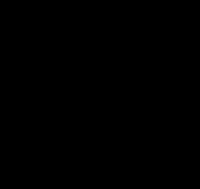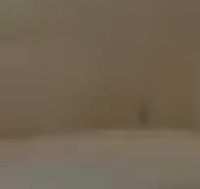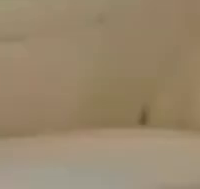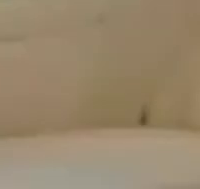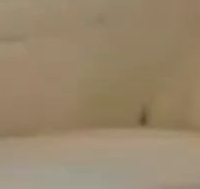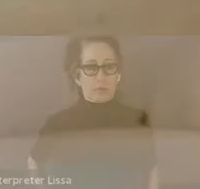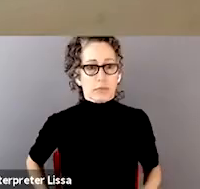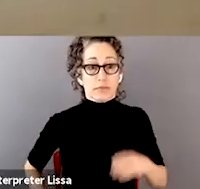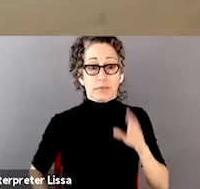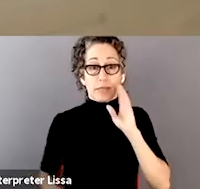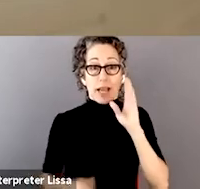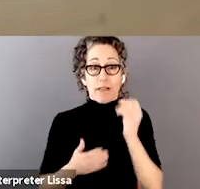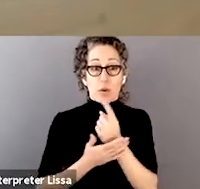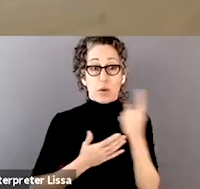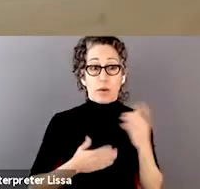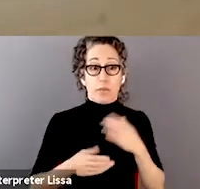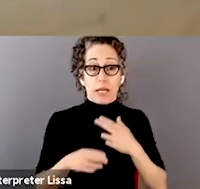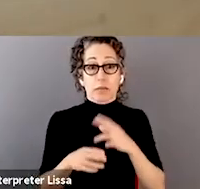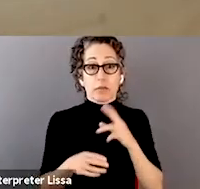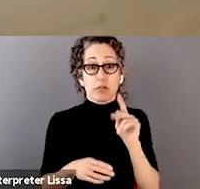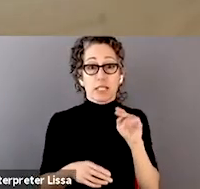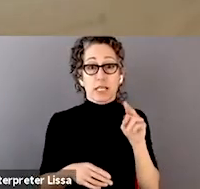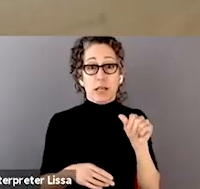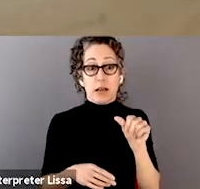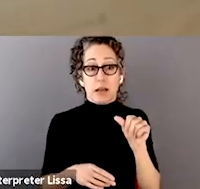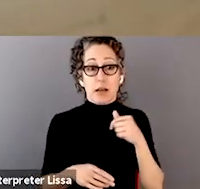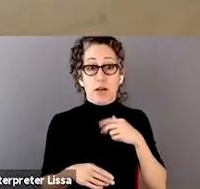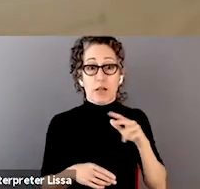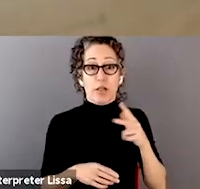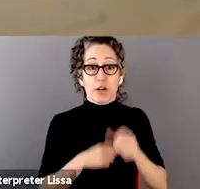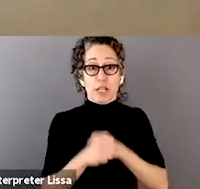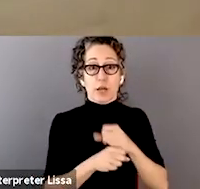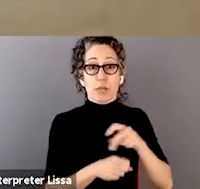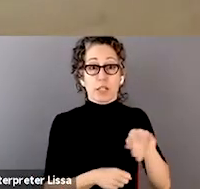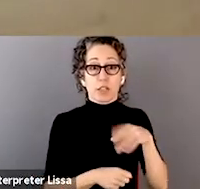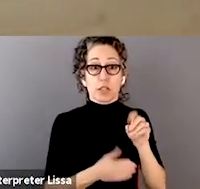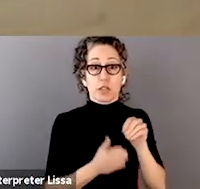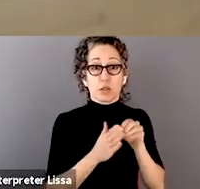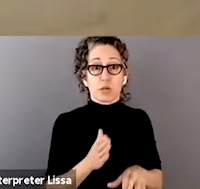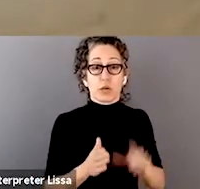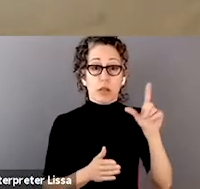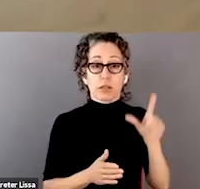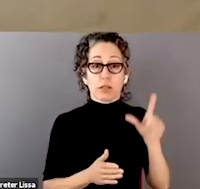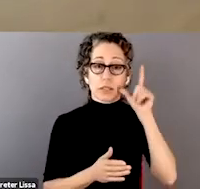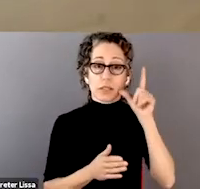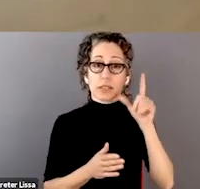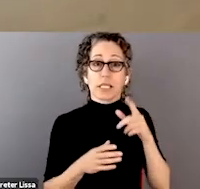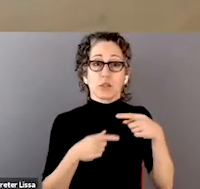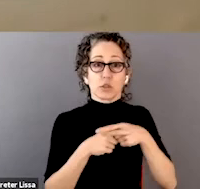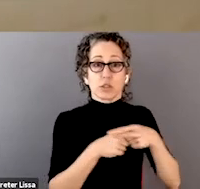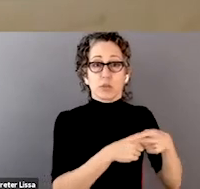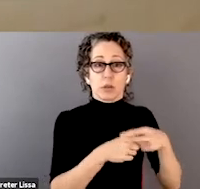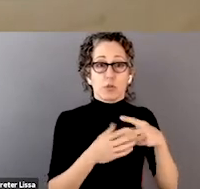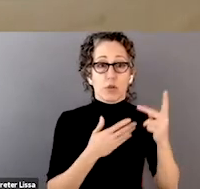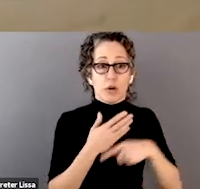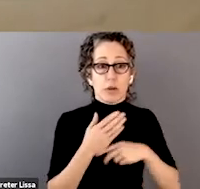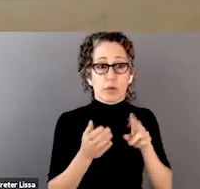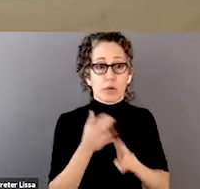Hi, everyone. My name is Christina, and I am a third-year PhD student at the London Interdisciplinary Doctoral Program at University College, London.